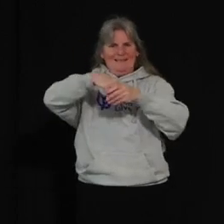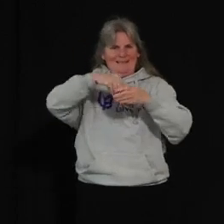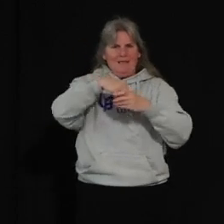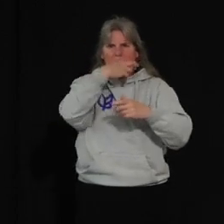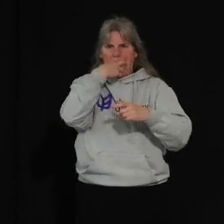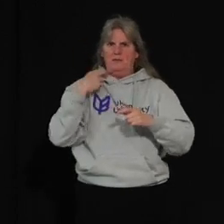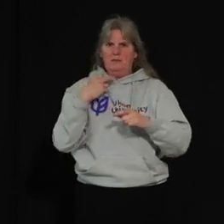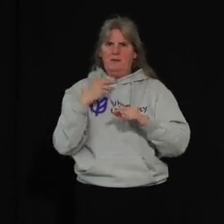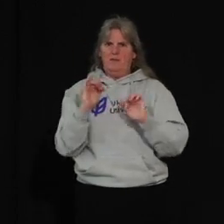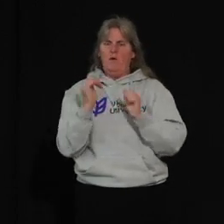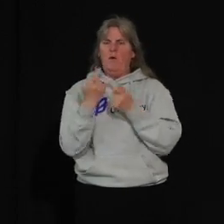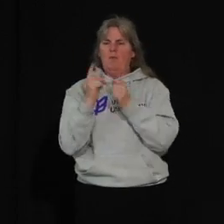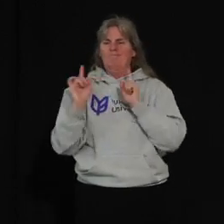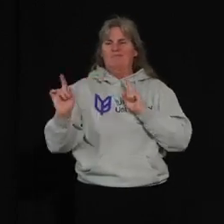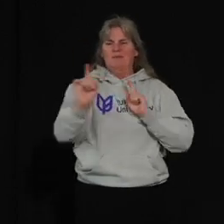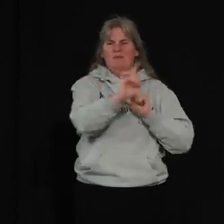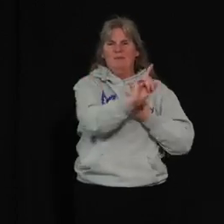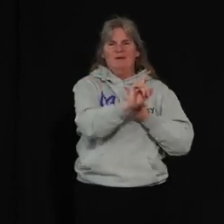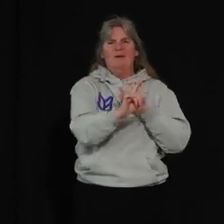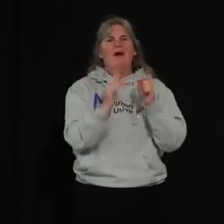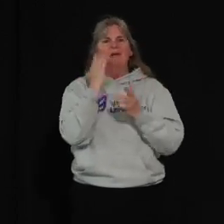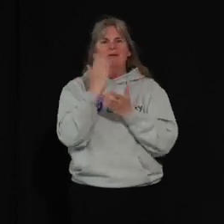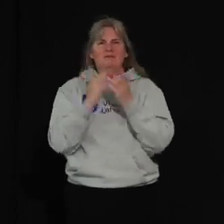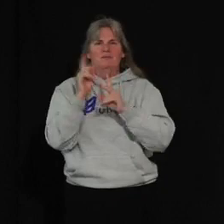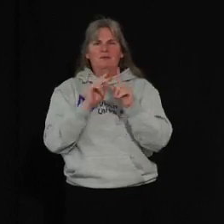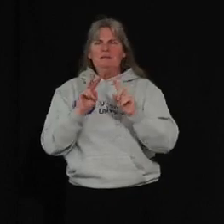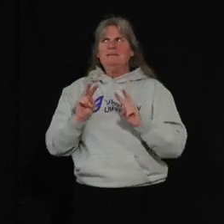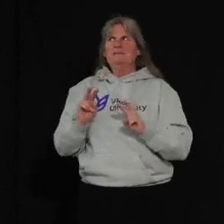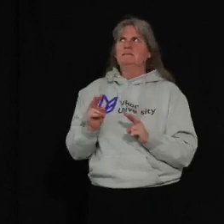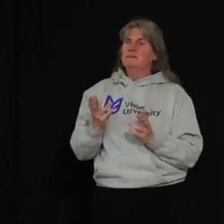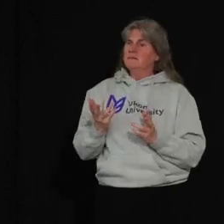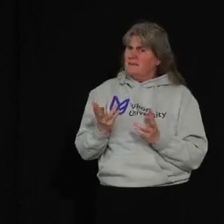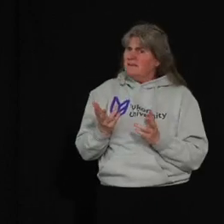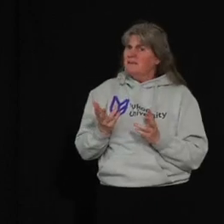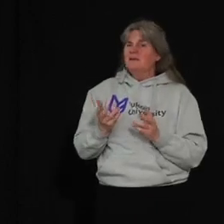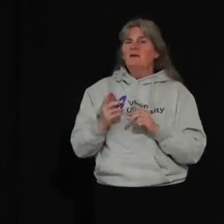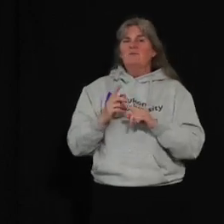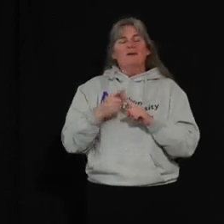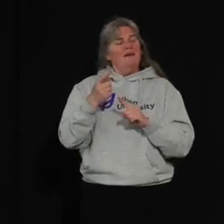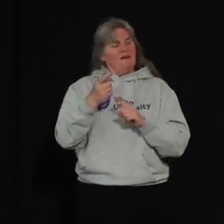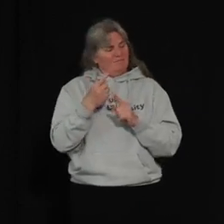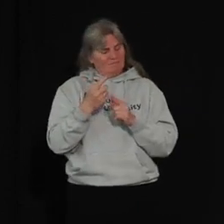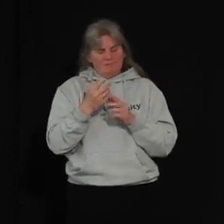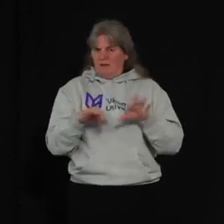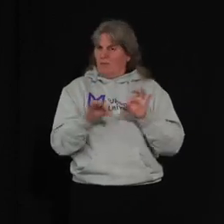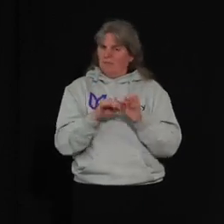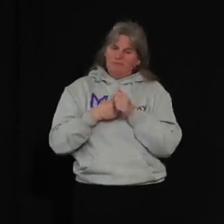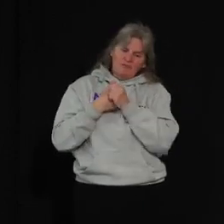distancing. I know this is being received with mixed reactions but this is